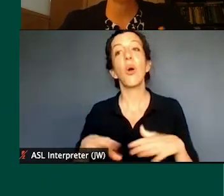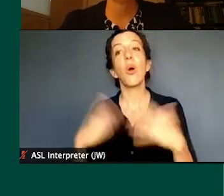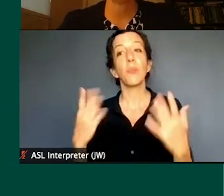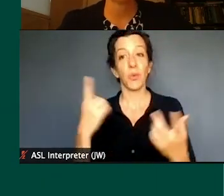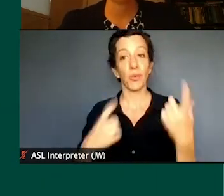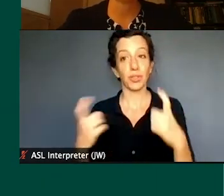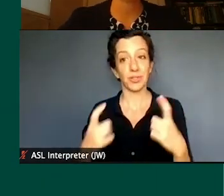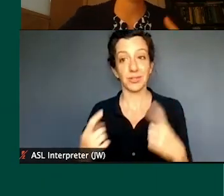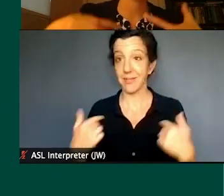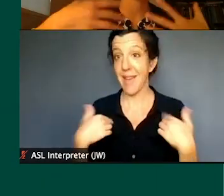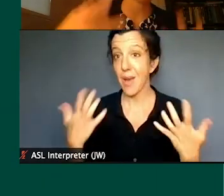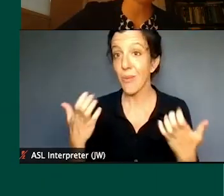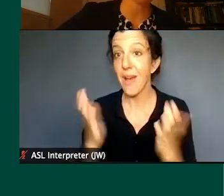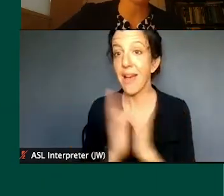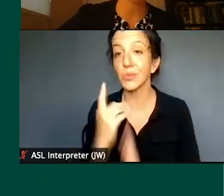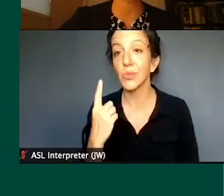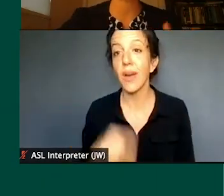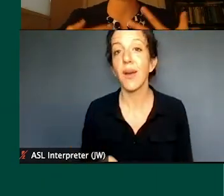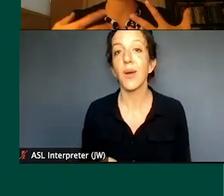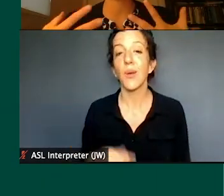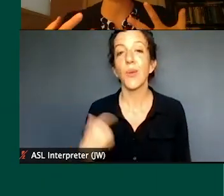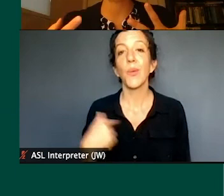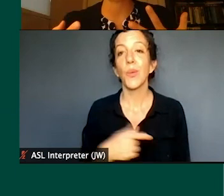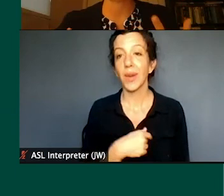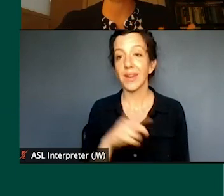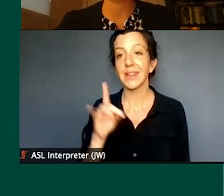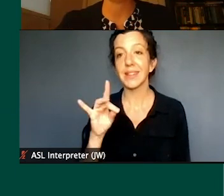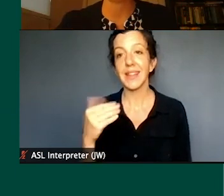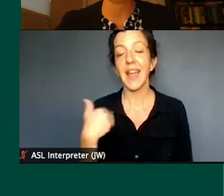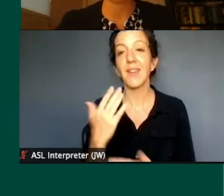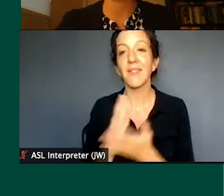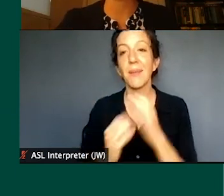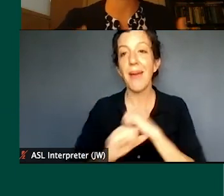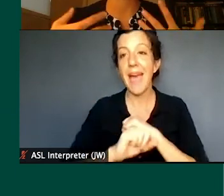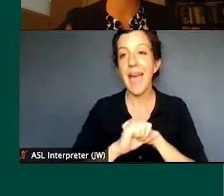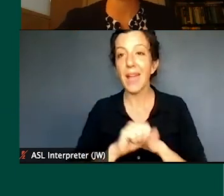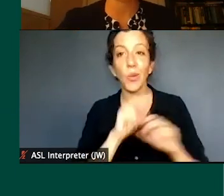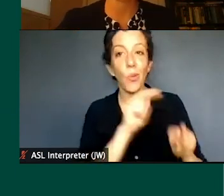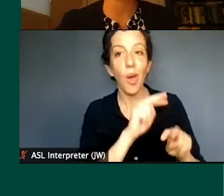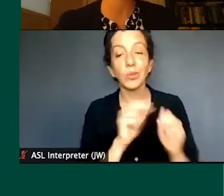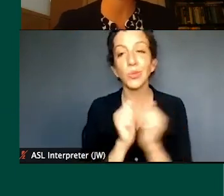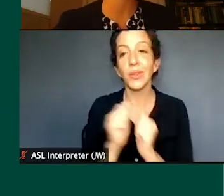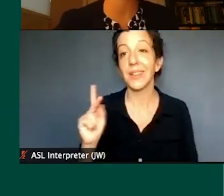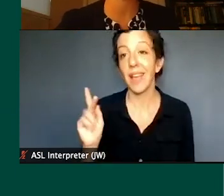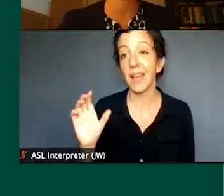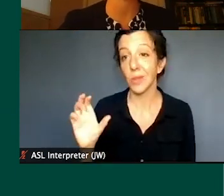in terms of writing the regulations and making sure clinics report the infection information,